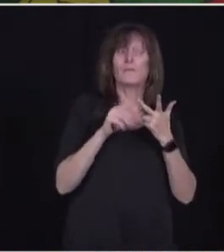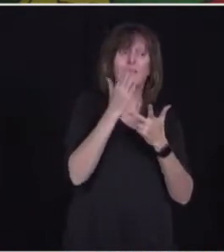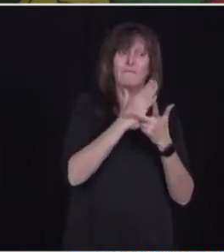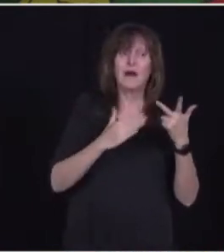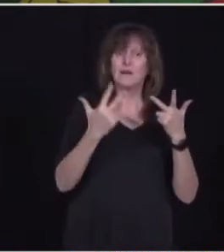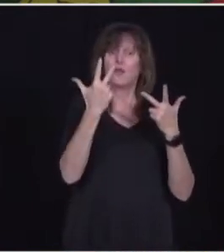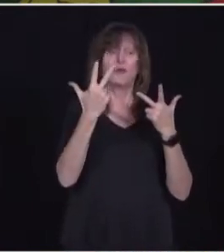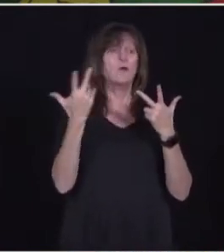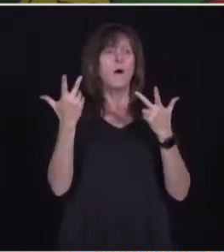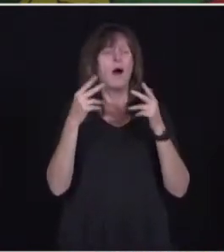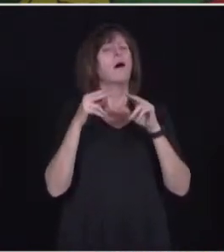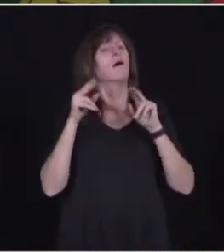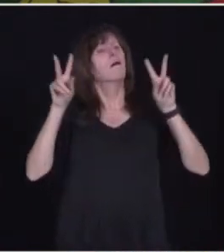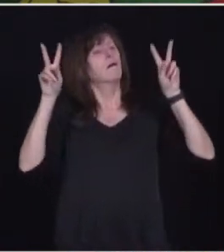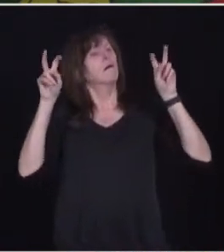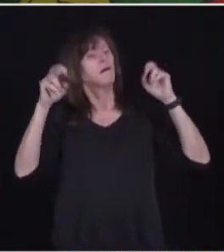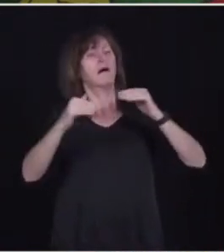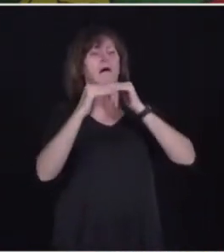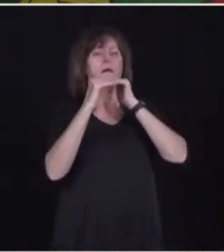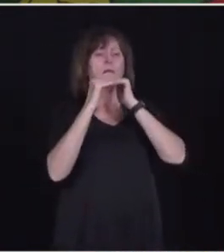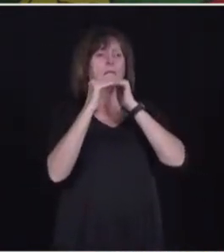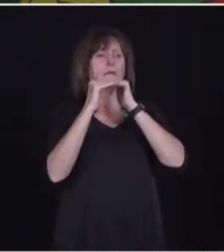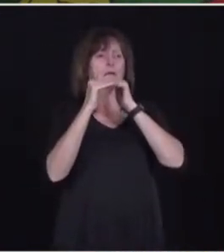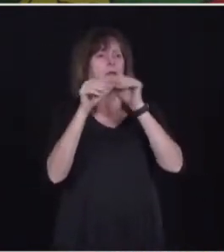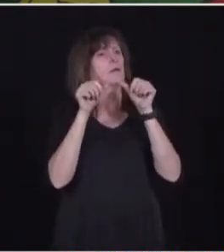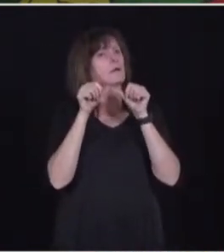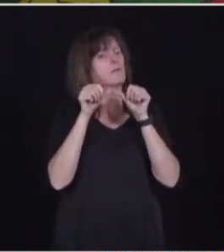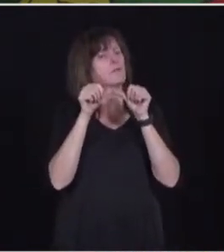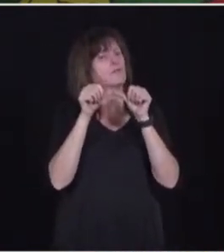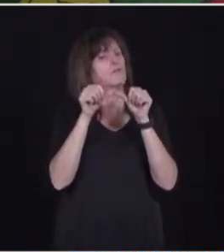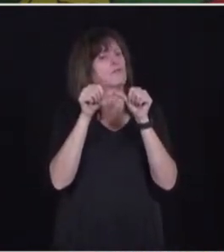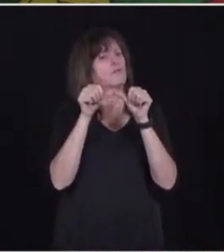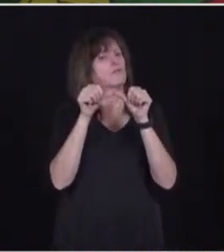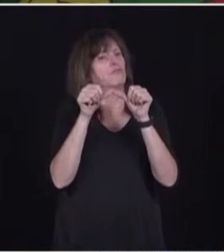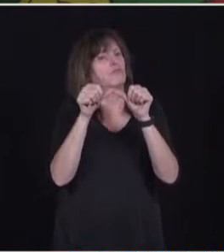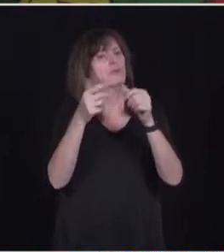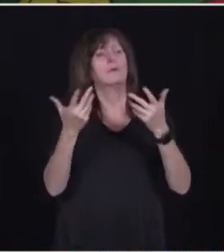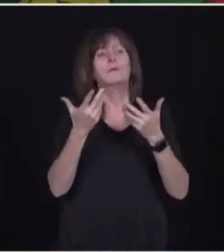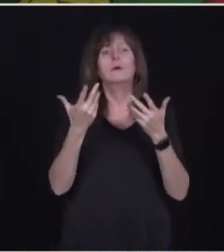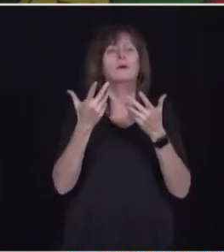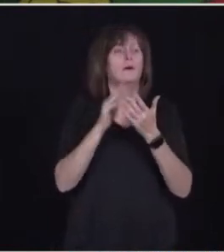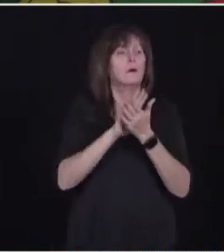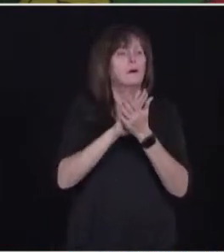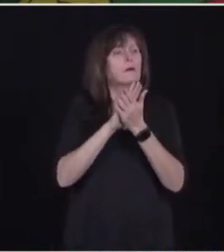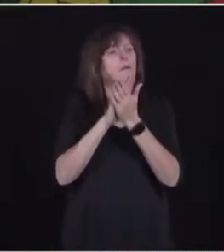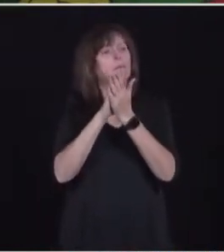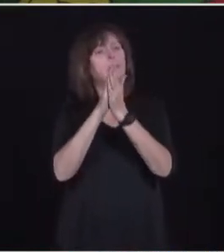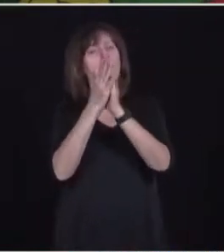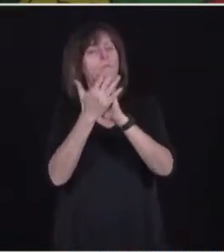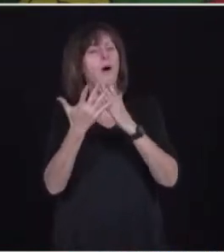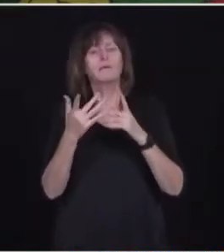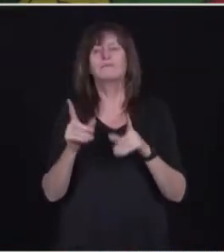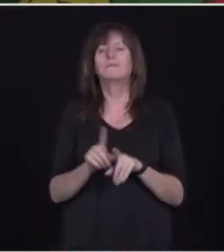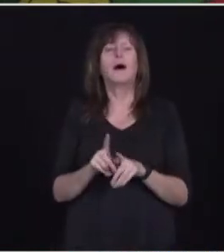everybody across Ontario who is eligible and who wants the vaccine can get it. And in phase 3, which we will be planning at the